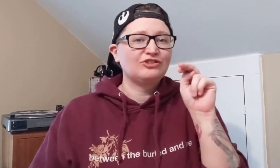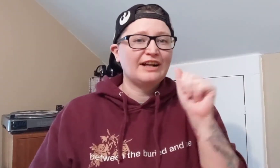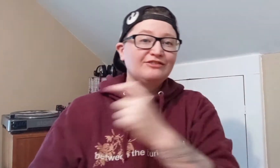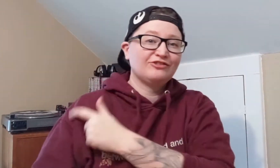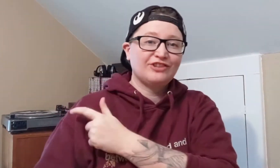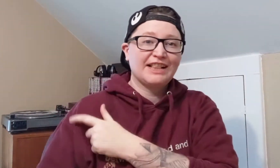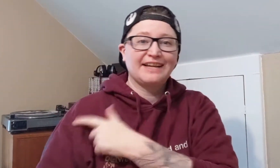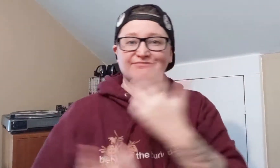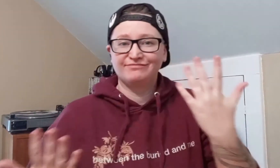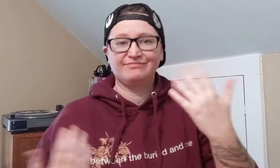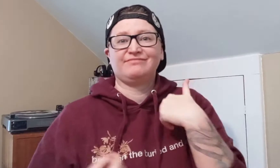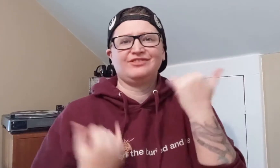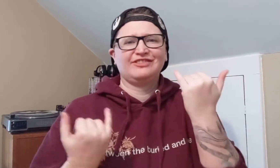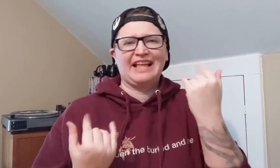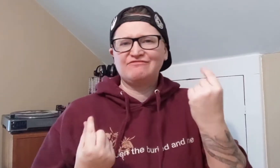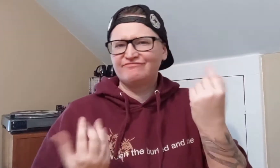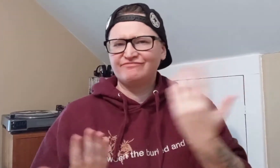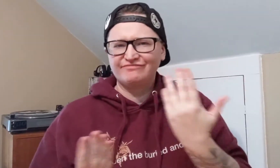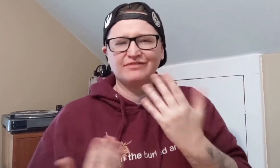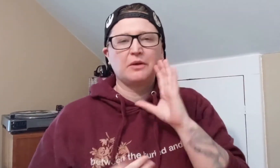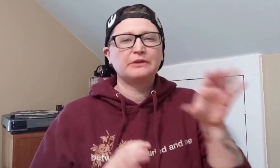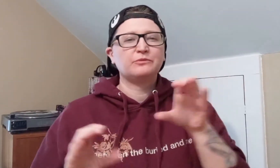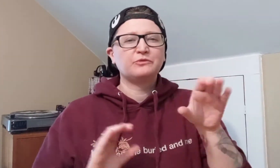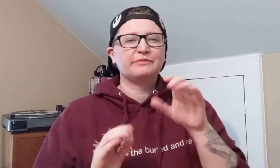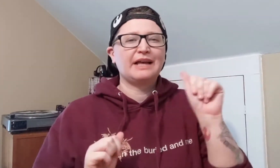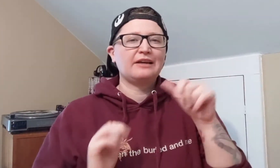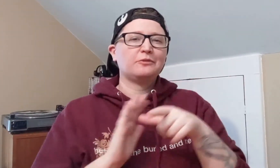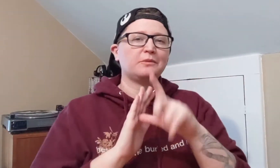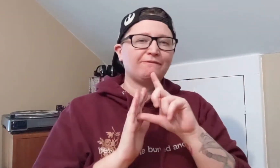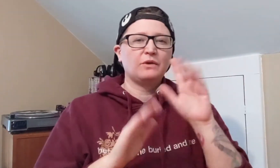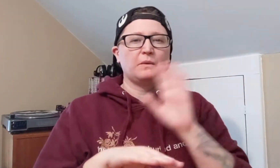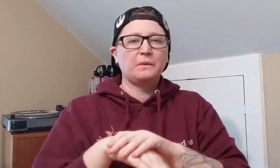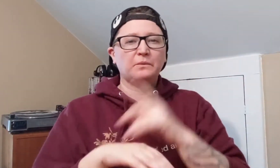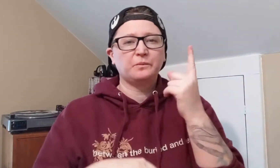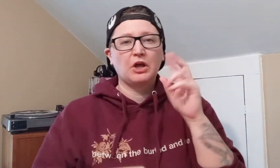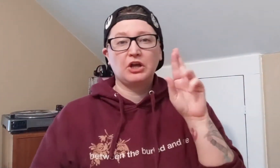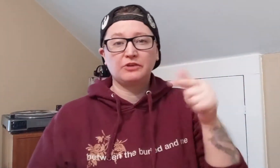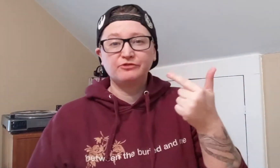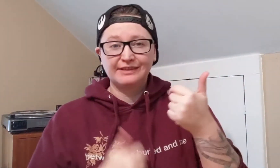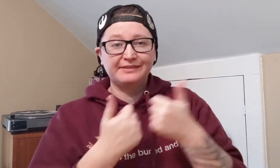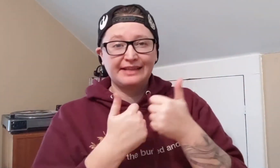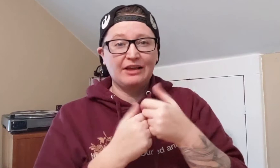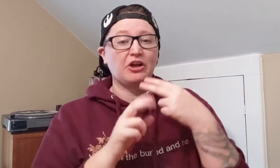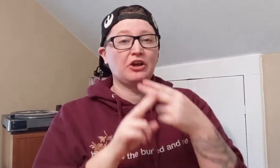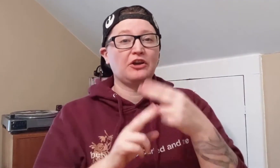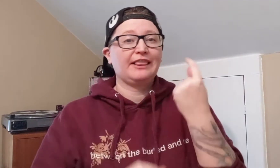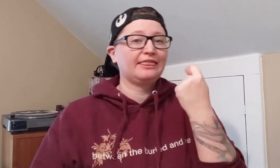hello everyone I'm Jenna, today I'm going to be doing just a little review on an RPG